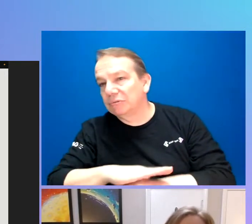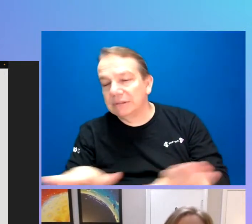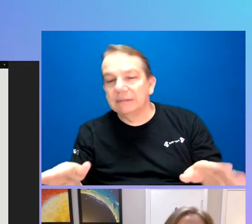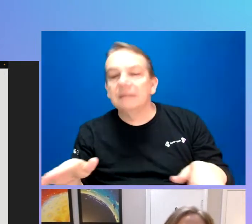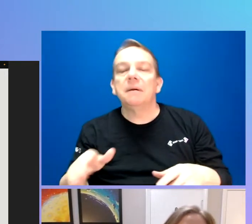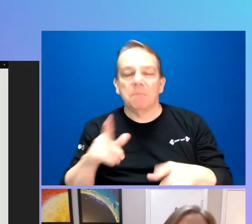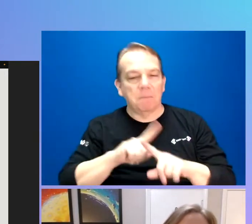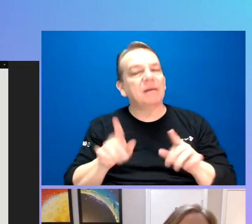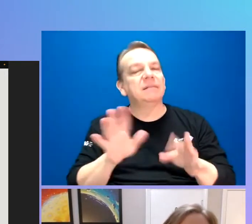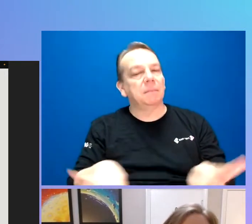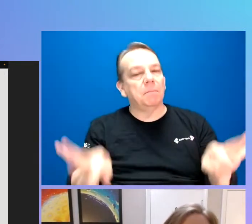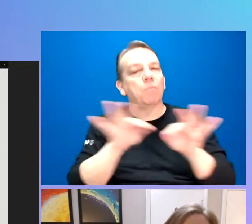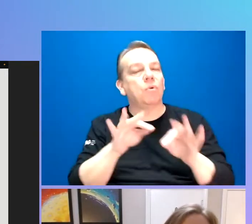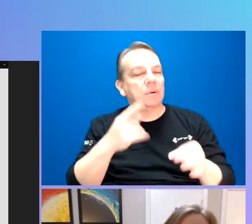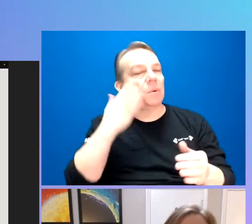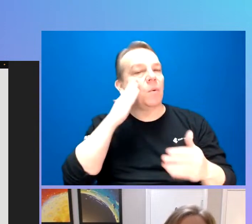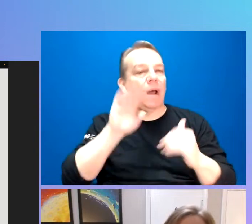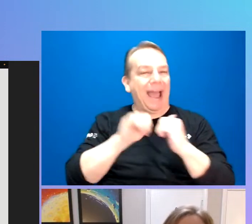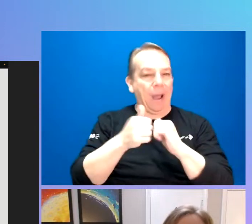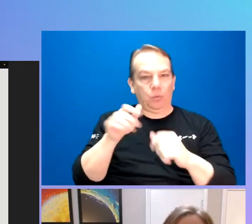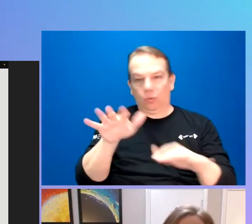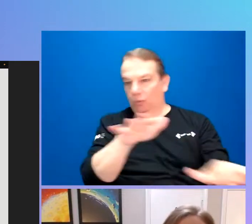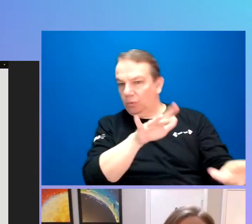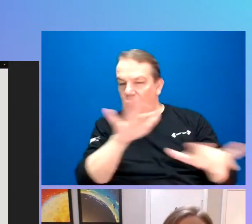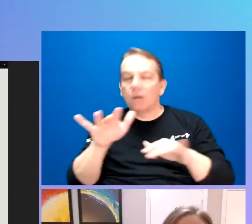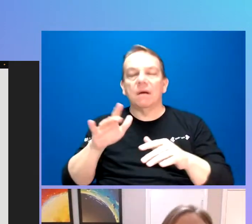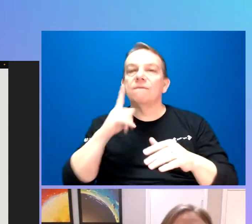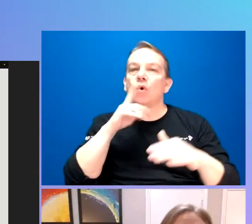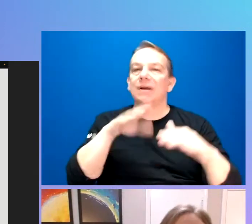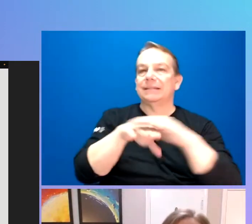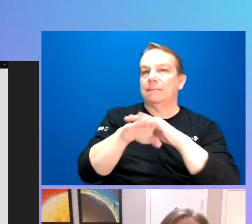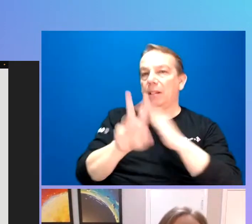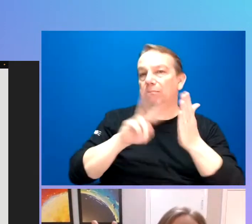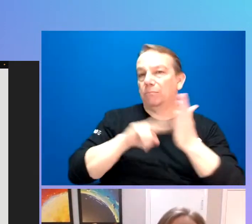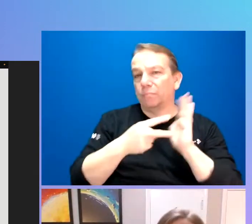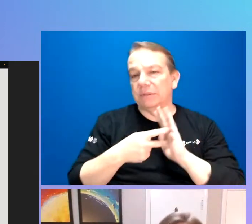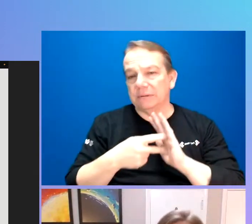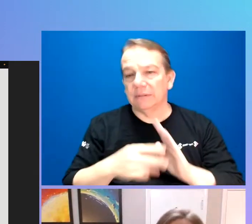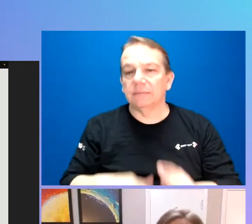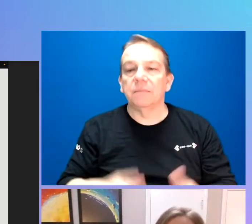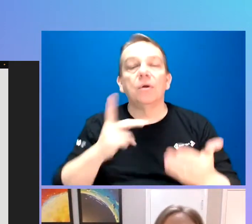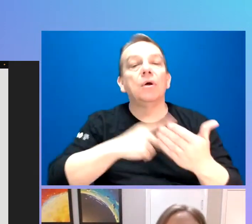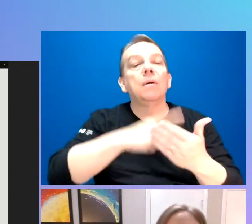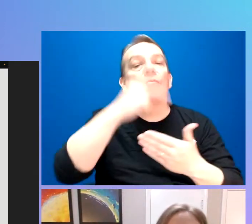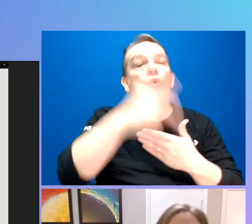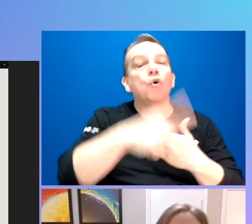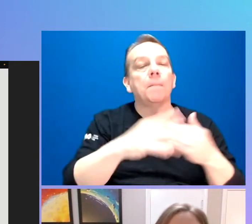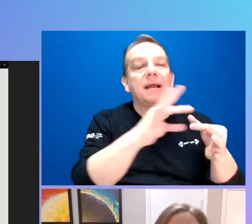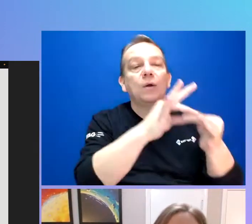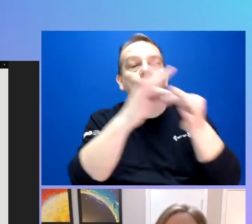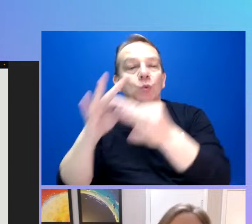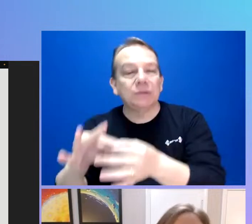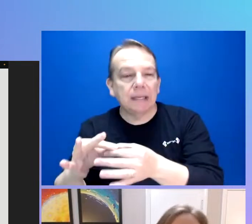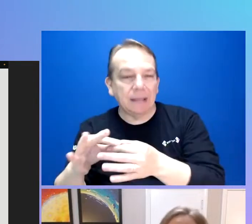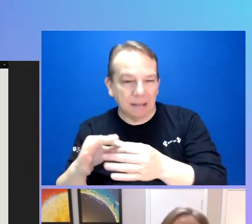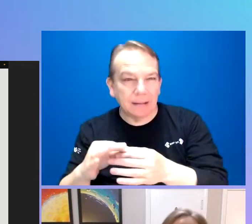for accessibility. You may have heard the terms program associated before, as in these